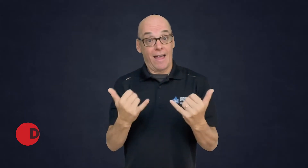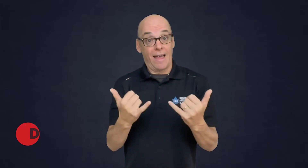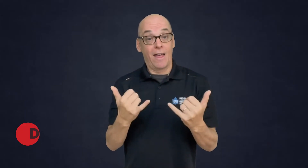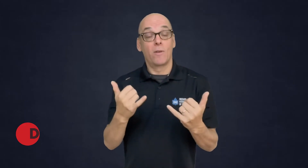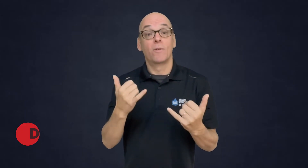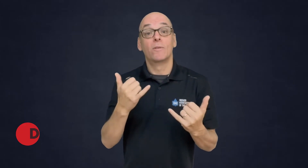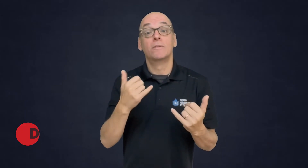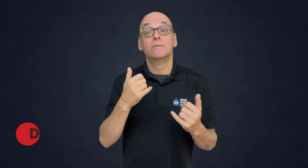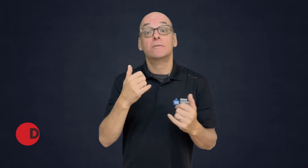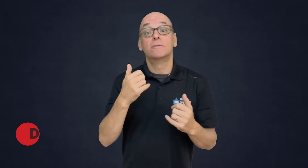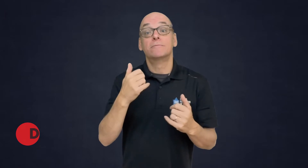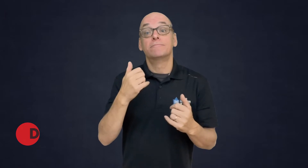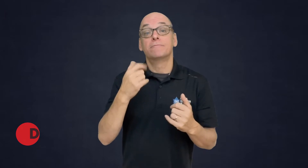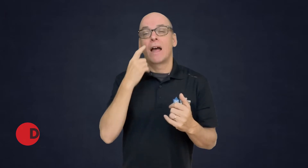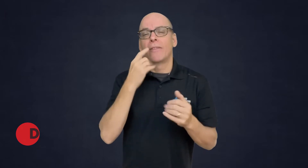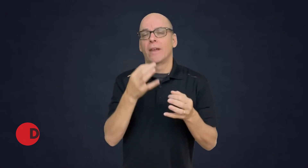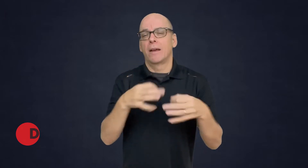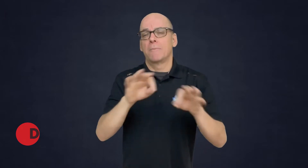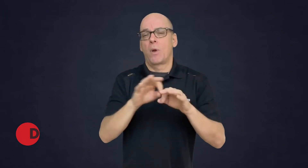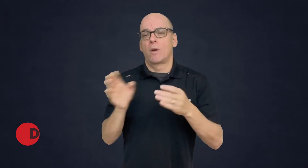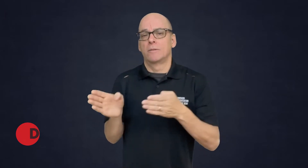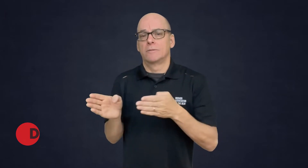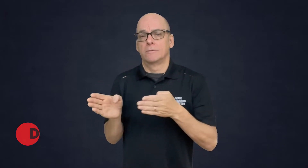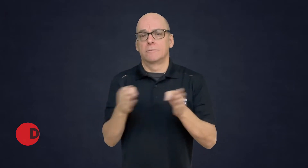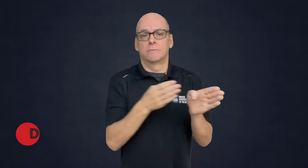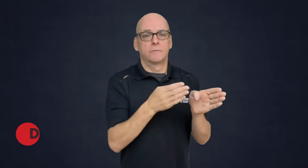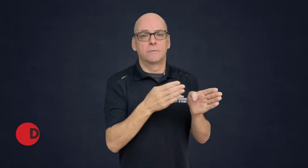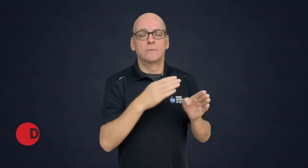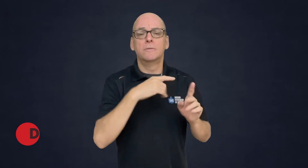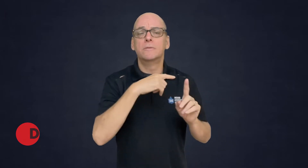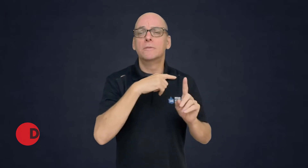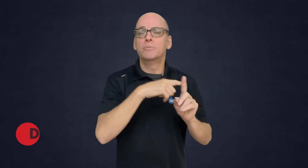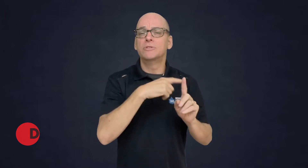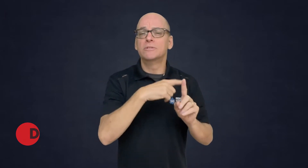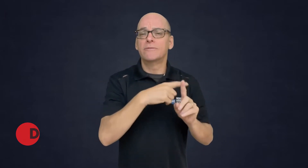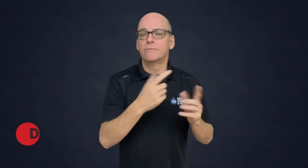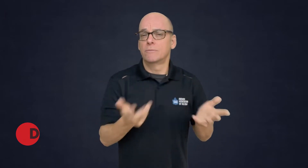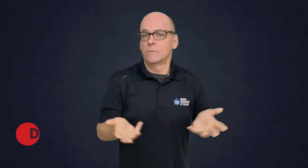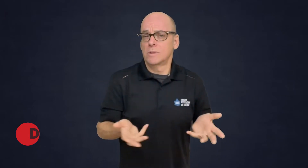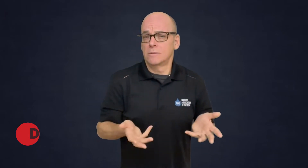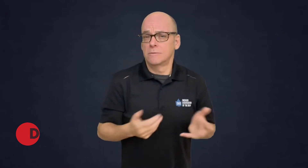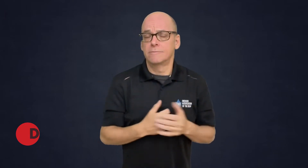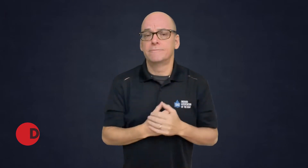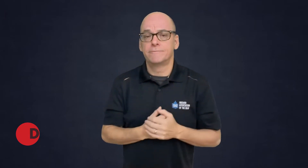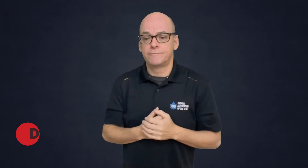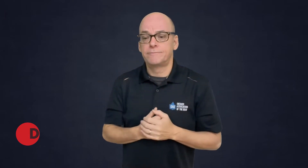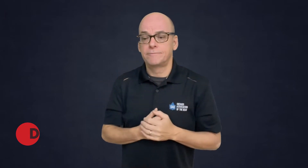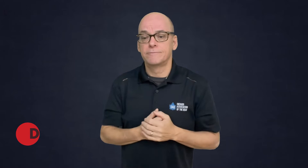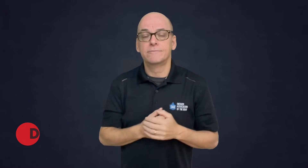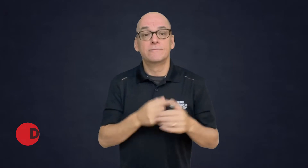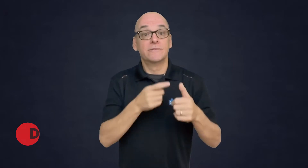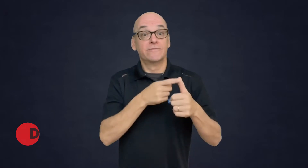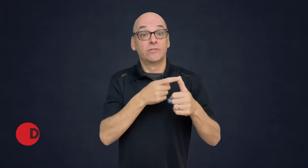Now I think it is important to shift to the positive: